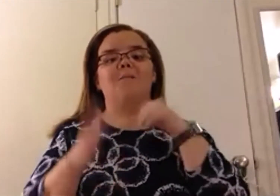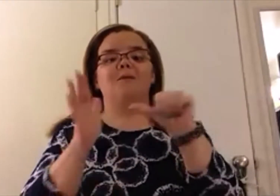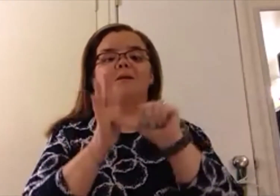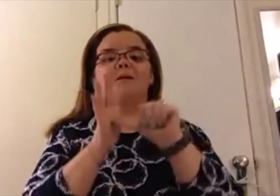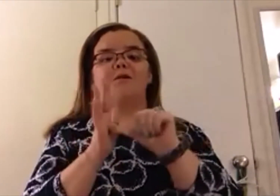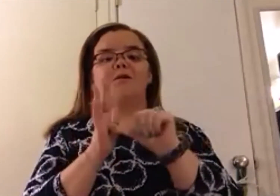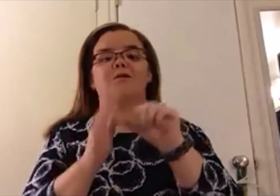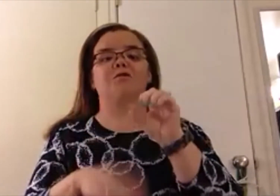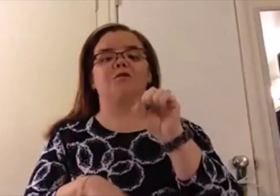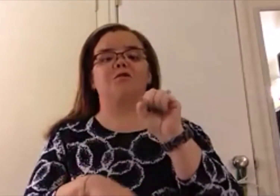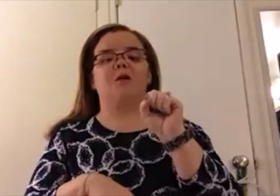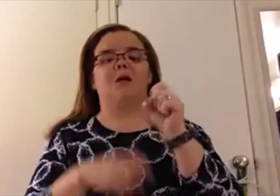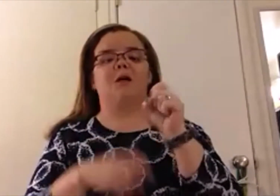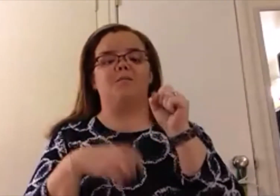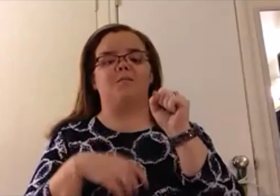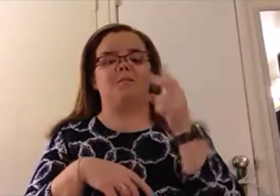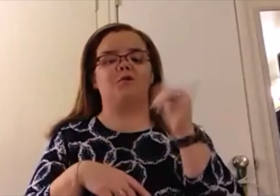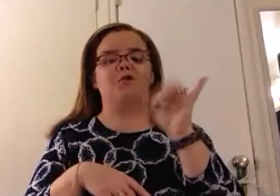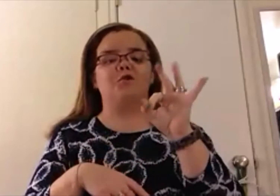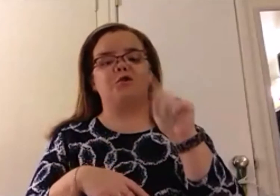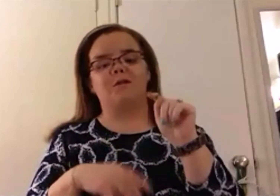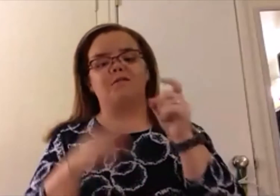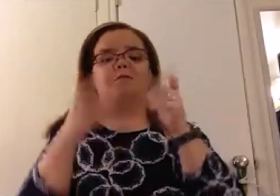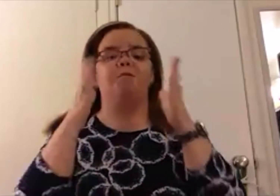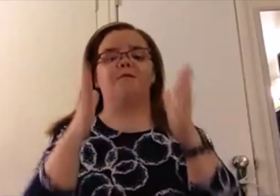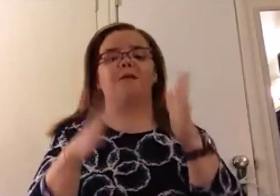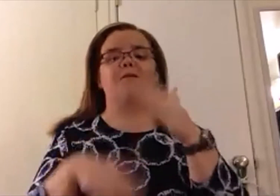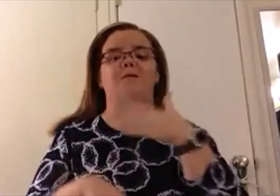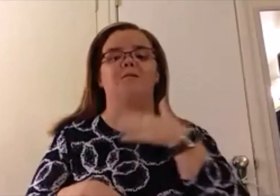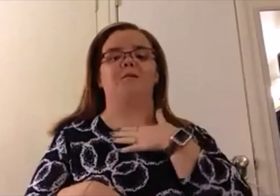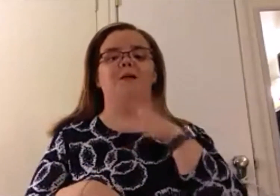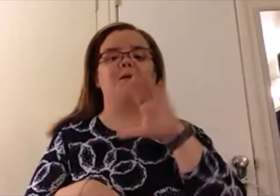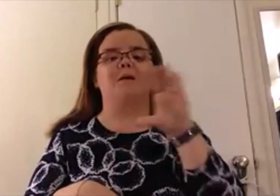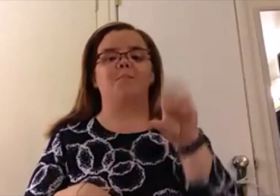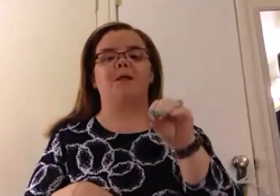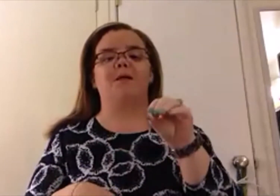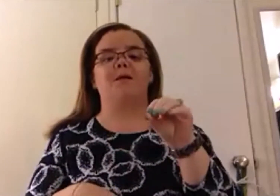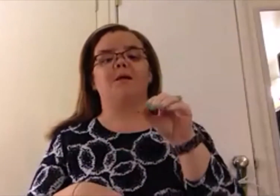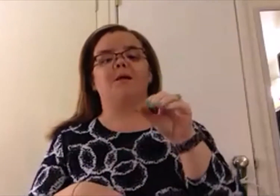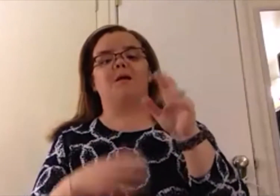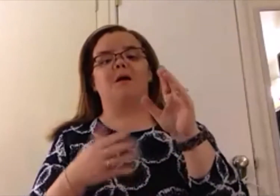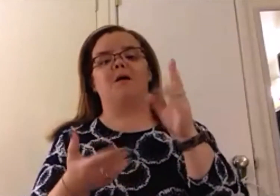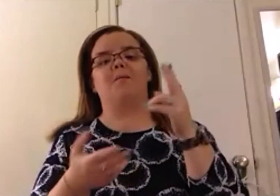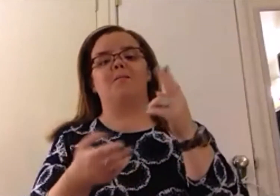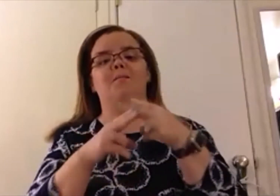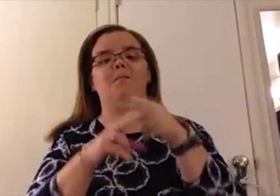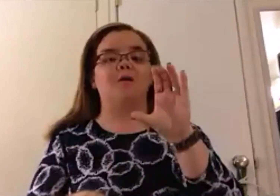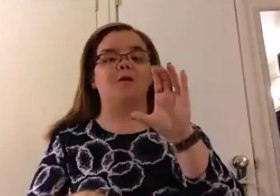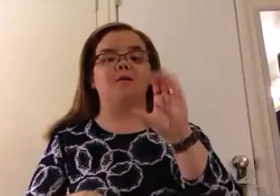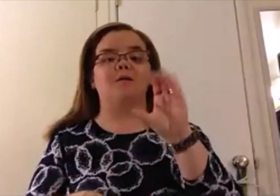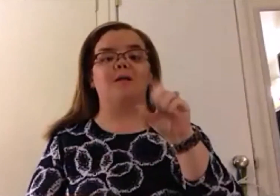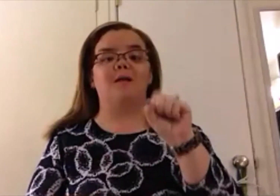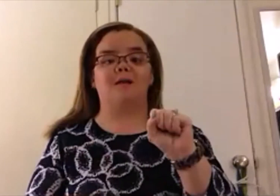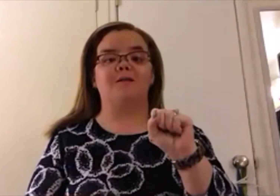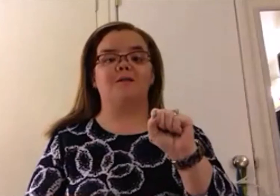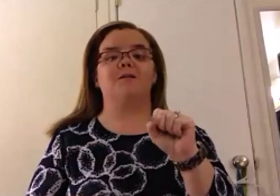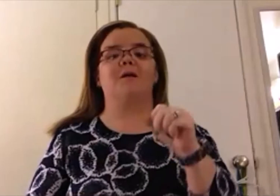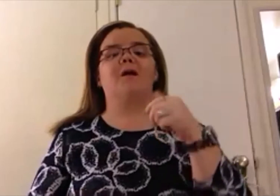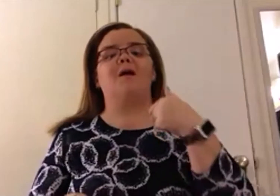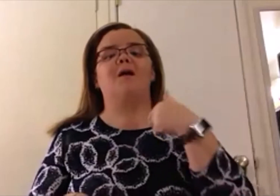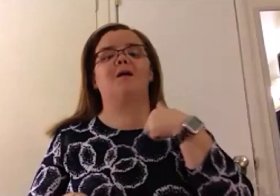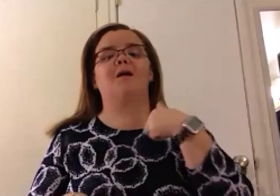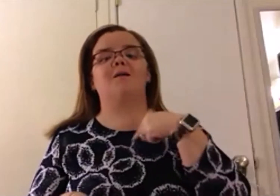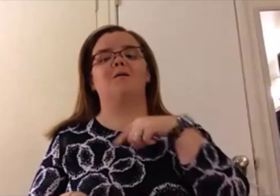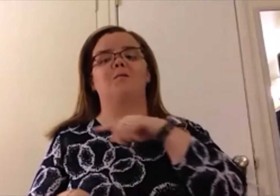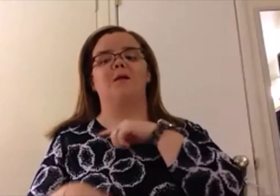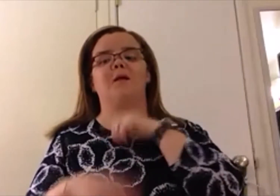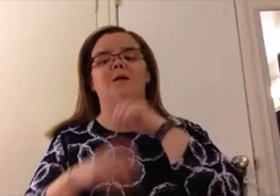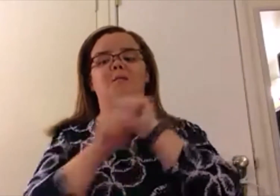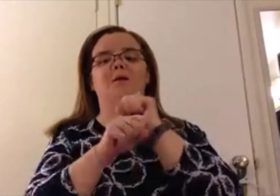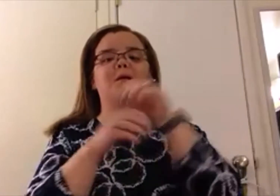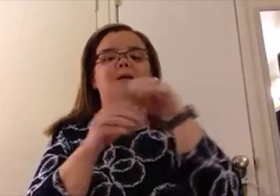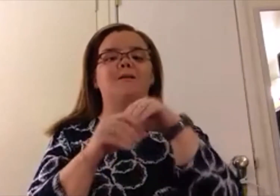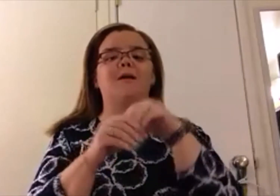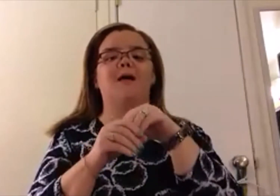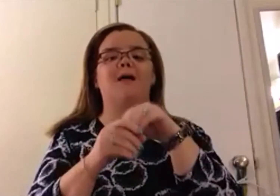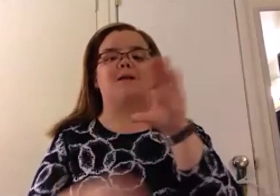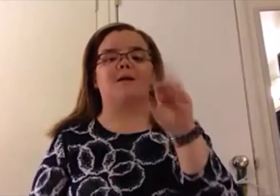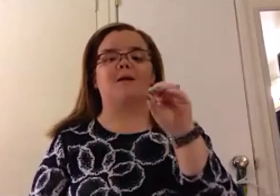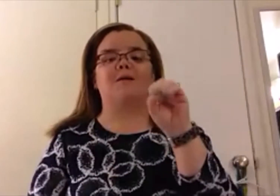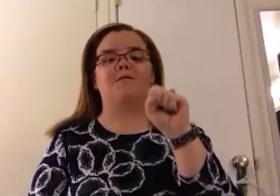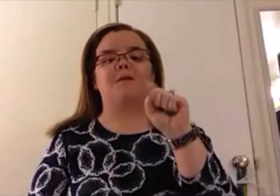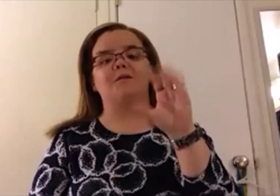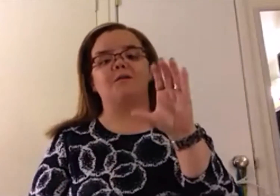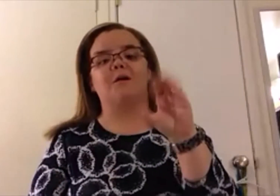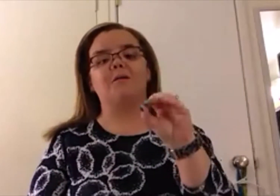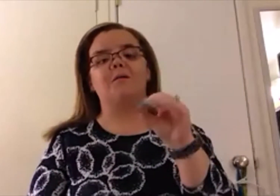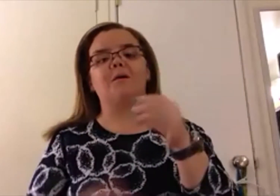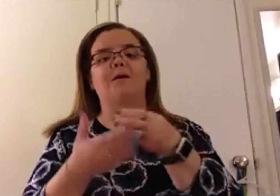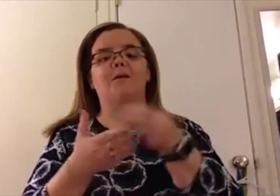a senior uh shift supervisor with my company um called cvs and we're inside of costco passing